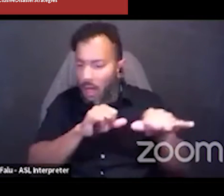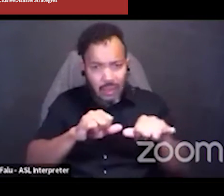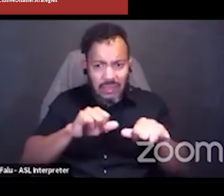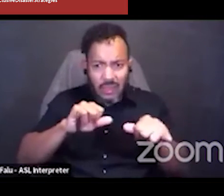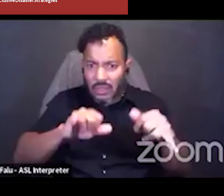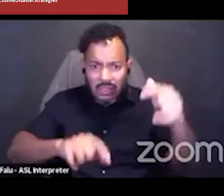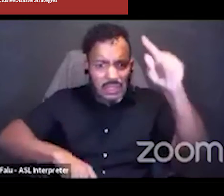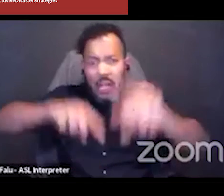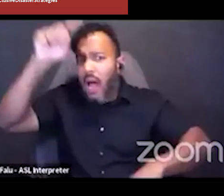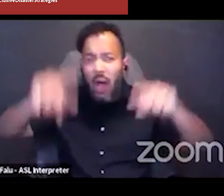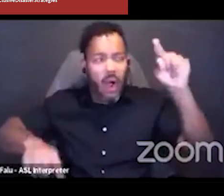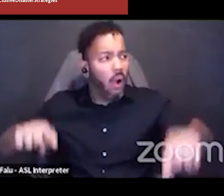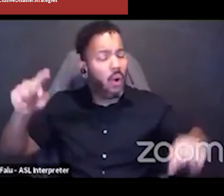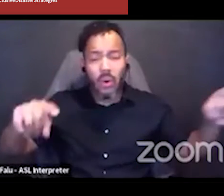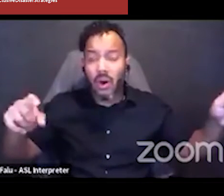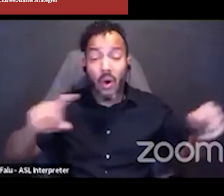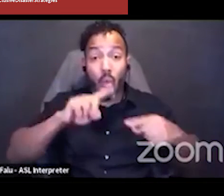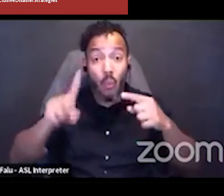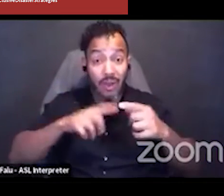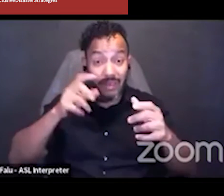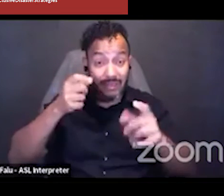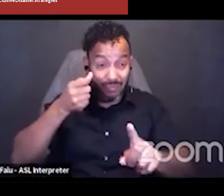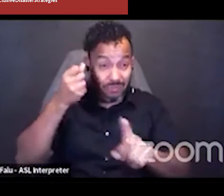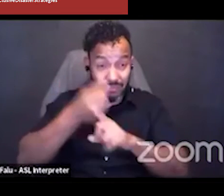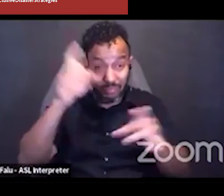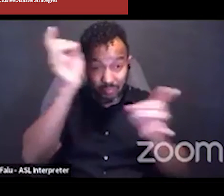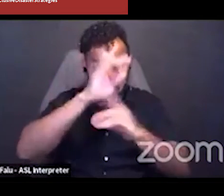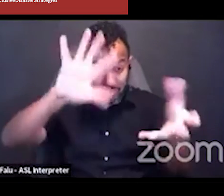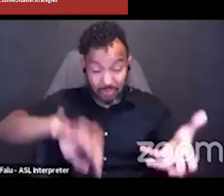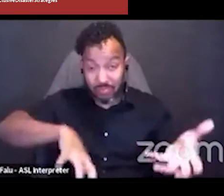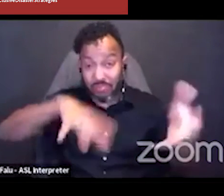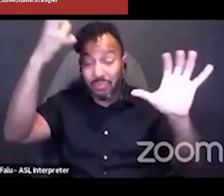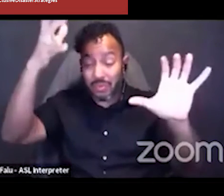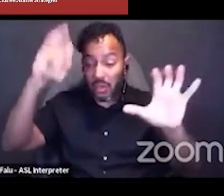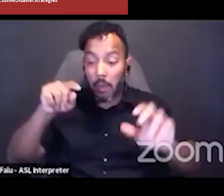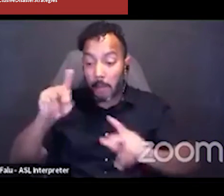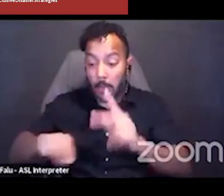When disasters happen those are the people that are left behind, that are forgotten and